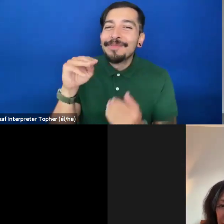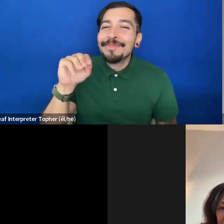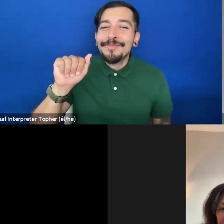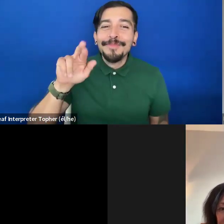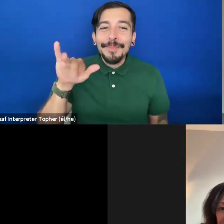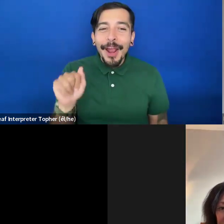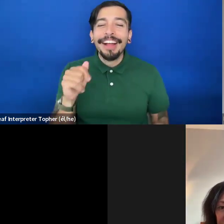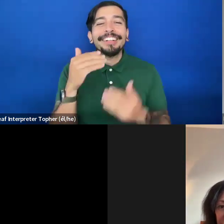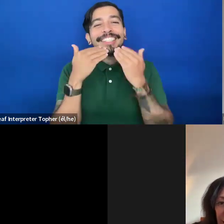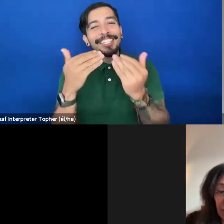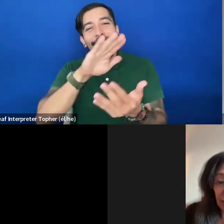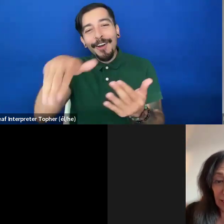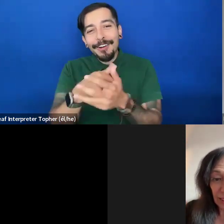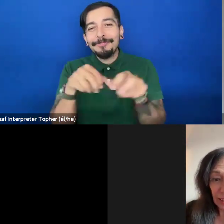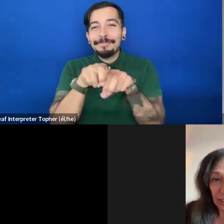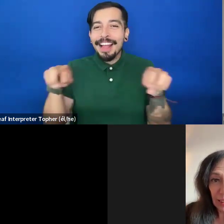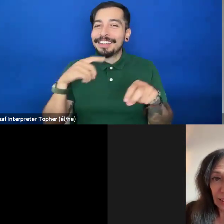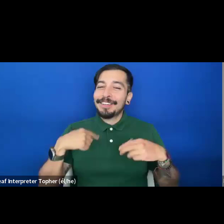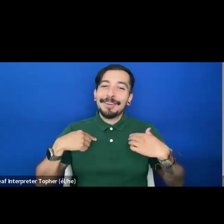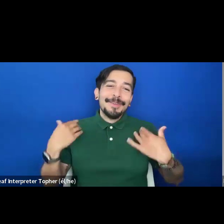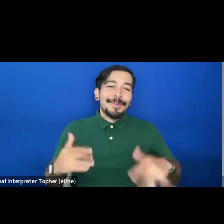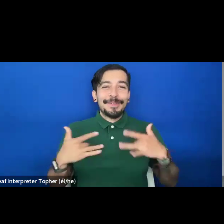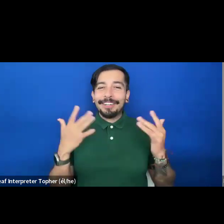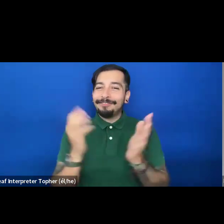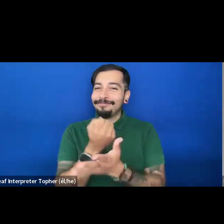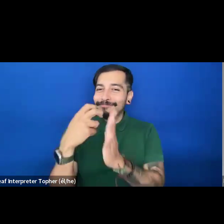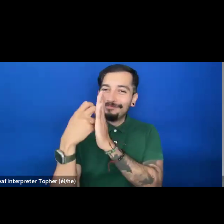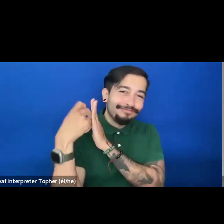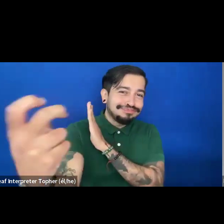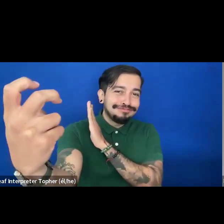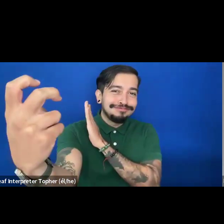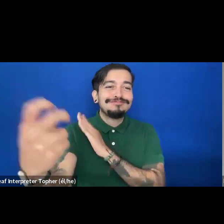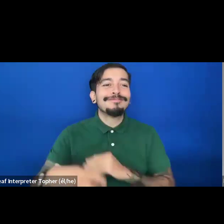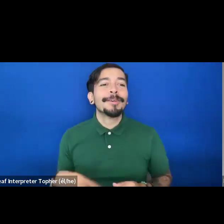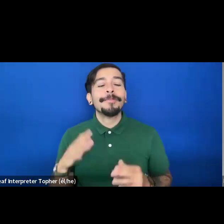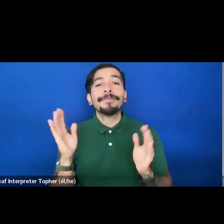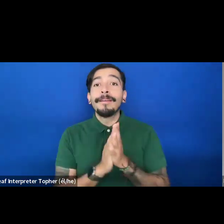So the first question is really at the heart of our discussion. Um, you know, care work has